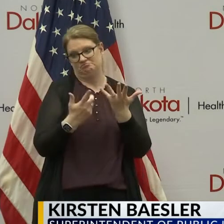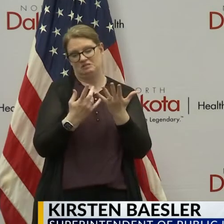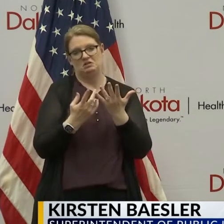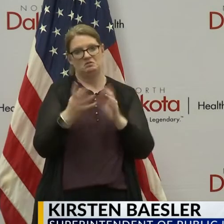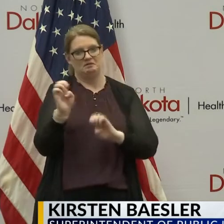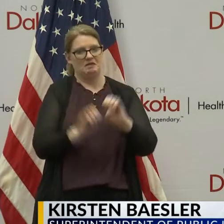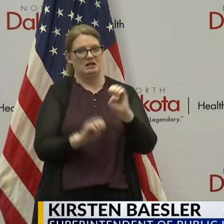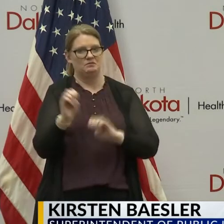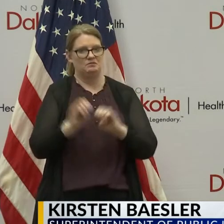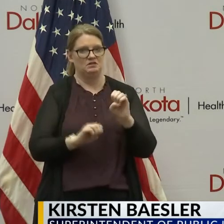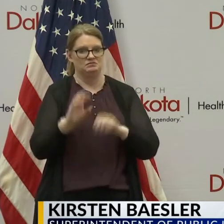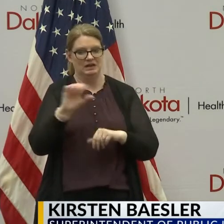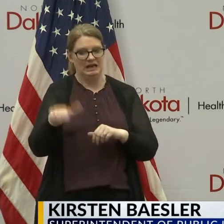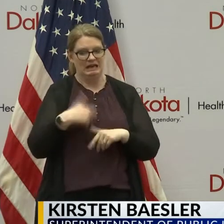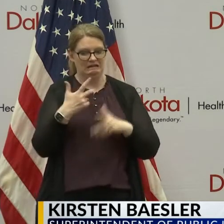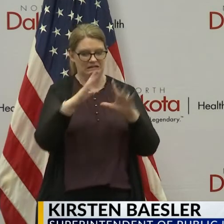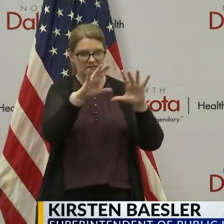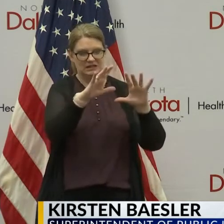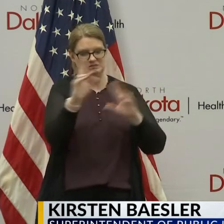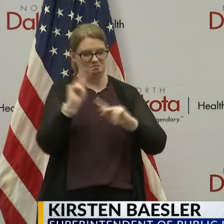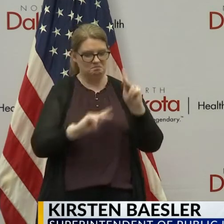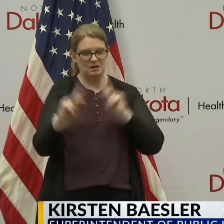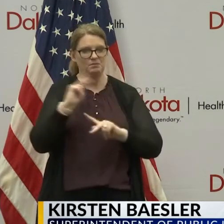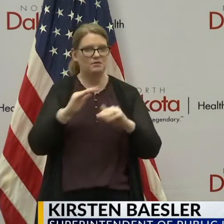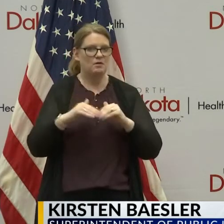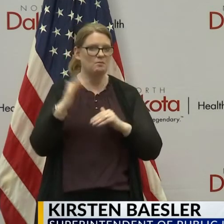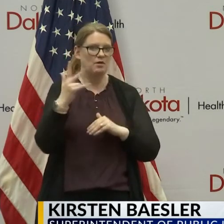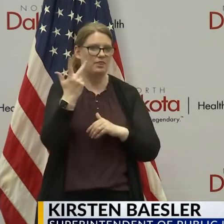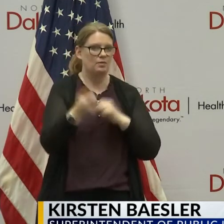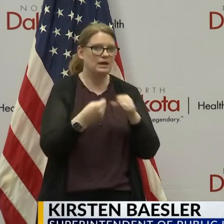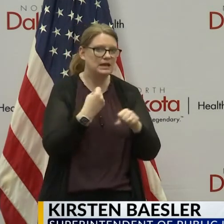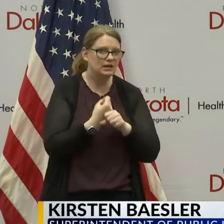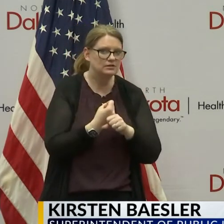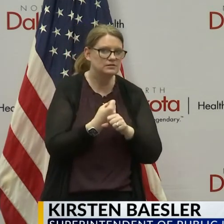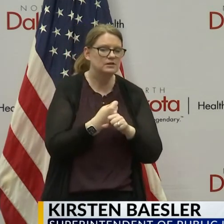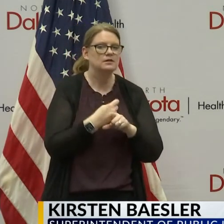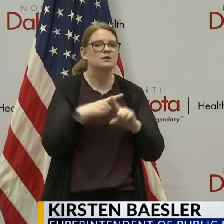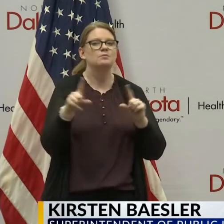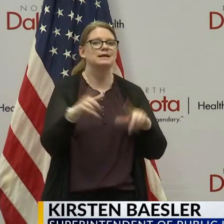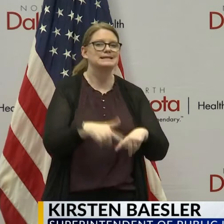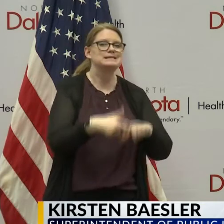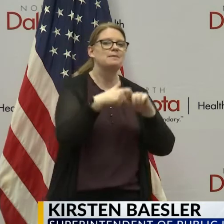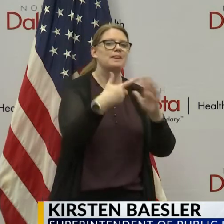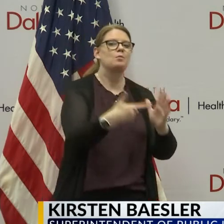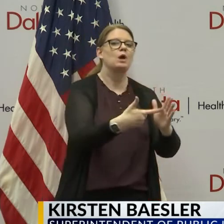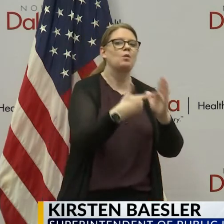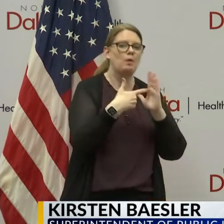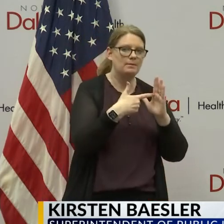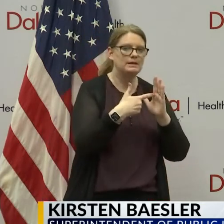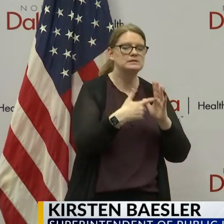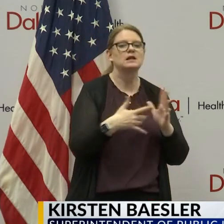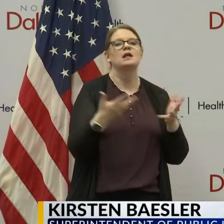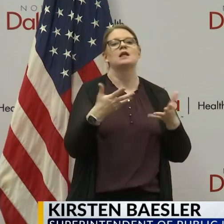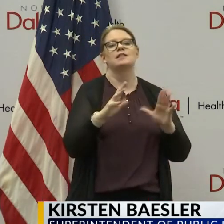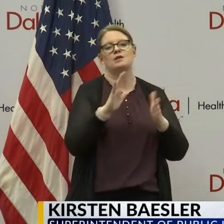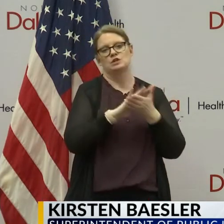NOTHING IN THIS ORDER PROHIBITS OR PREVENTS A SCHOOL DISTRICT FROM CONDUCTING A WRITTEN PERFORMANCE REVIEW FOR TEACHER, PRINCIPAL OR ASSISTANT SUPERINTENDENT FOR MORE THAN